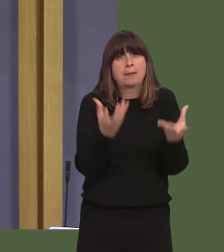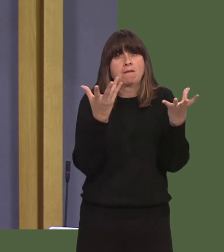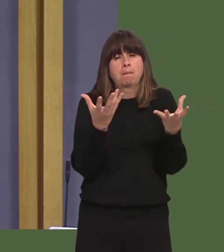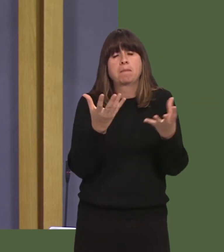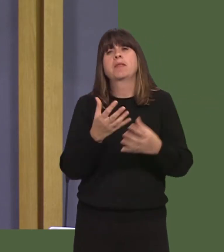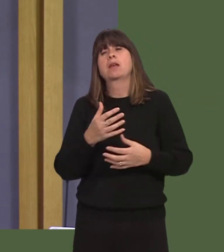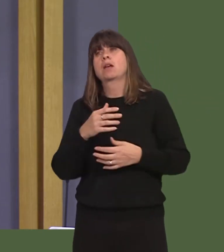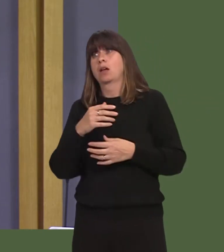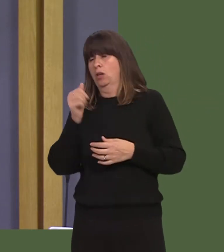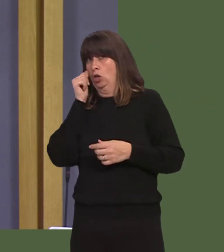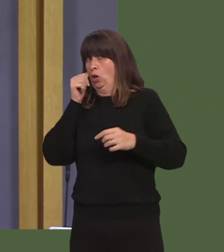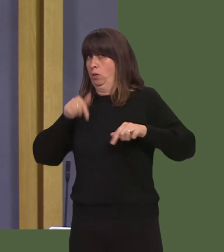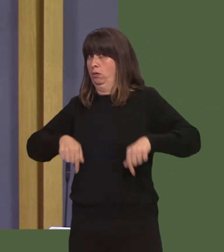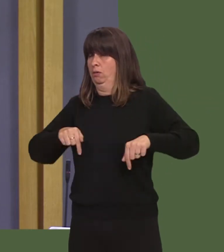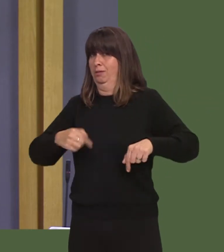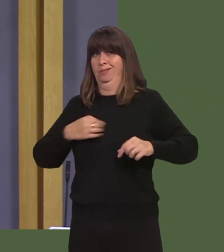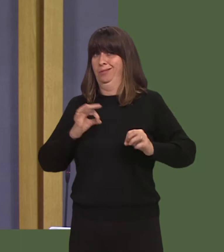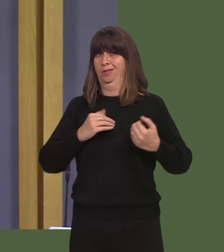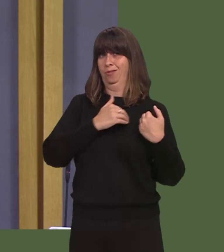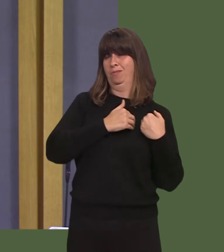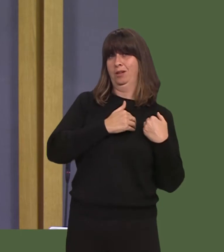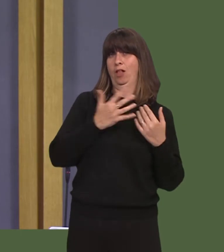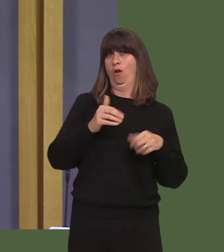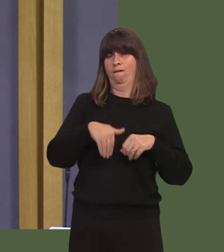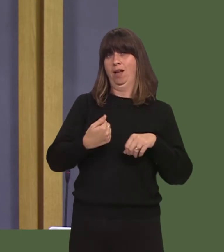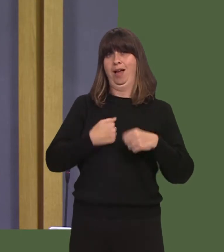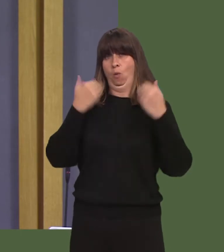Now, I know we don't have power over the criminal justice system here in Wales, although on